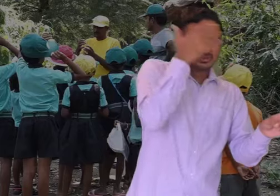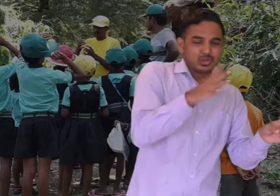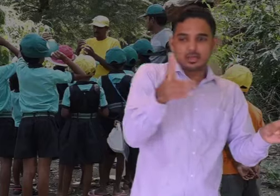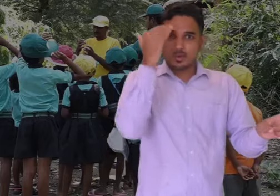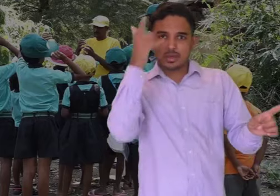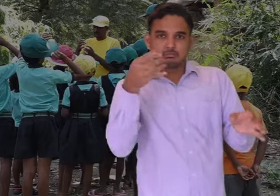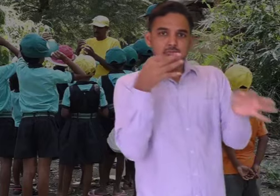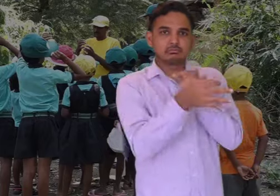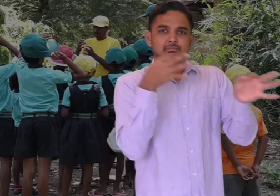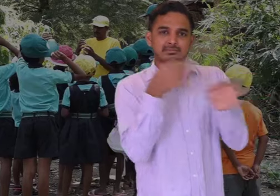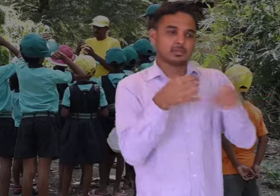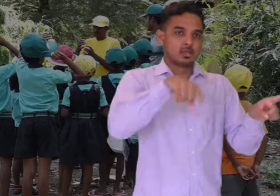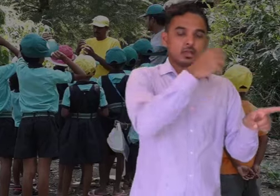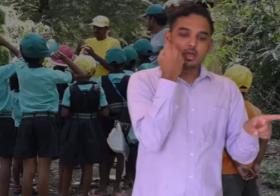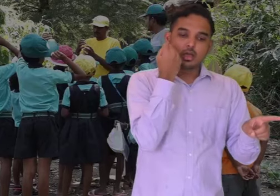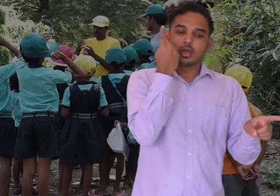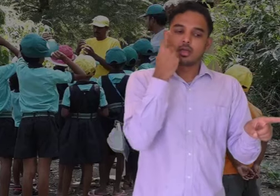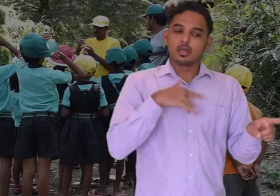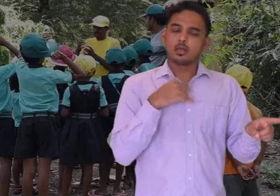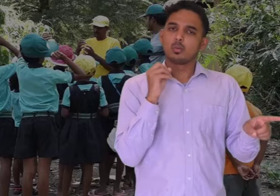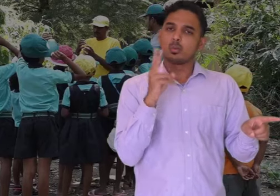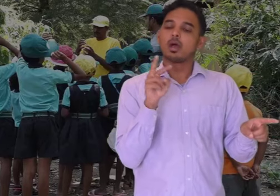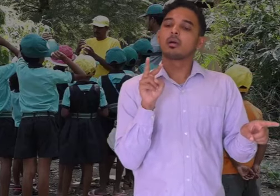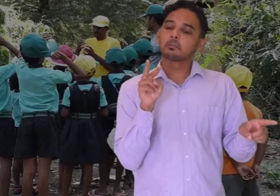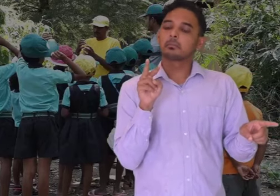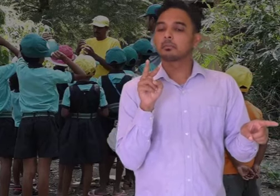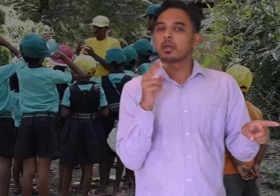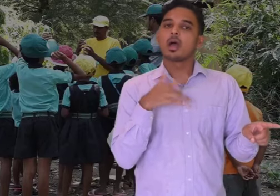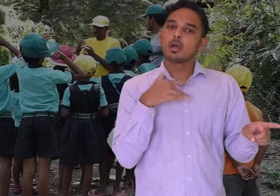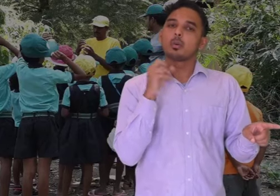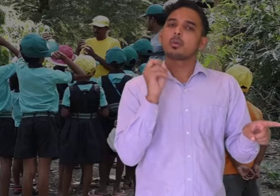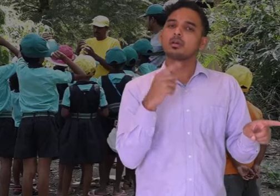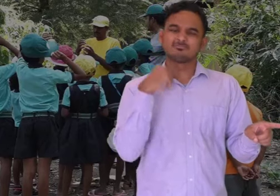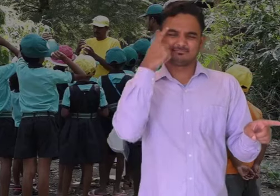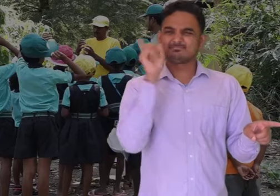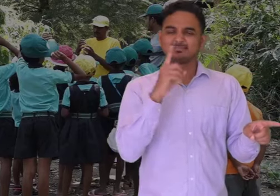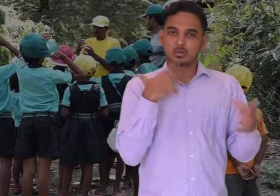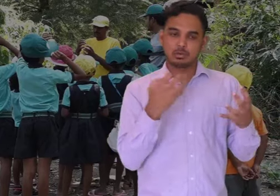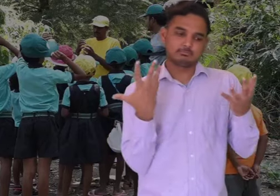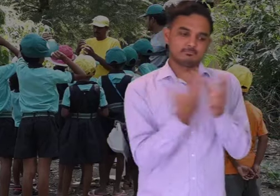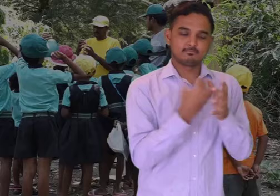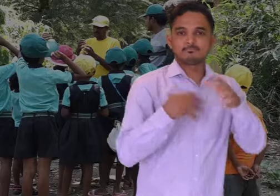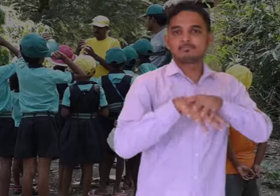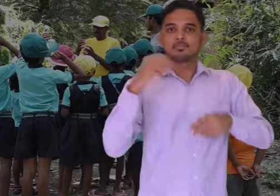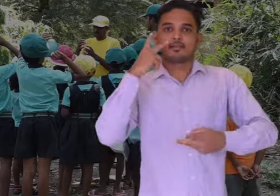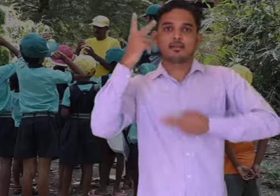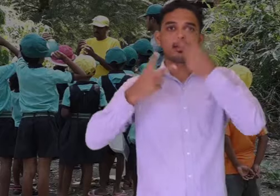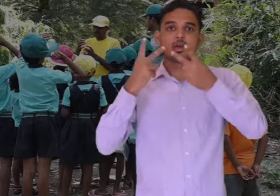what are the children doing outside the classrooms once the lesson is taught we take the children to observe the campus which has